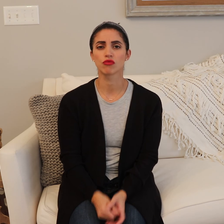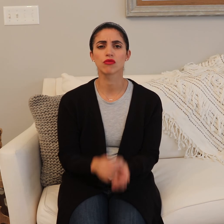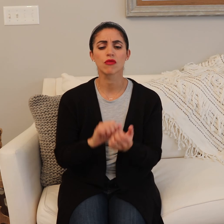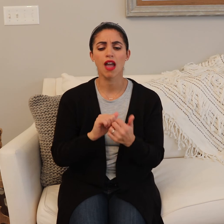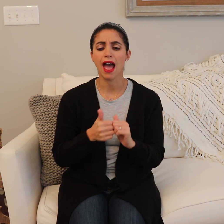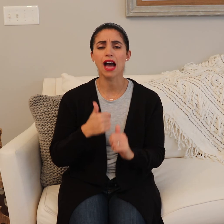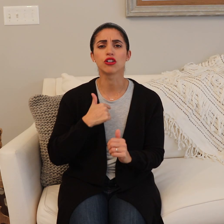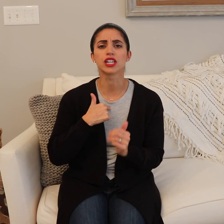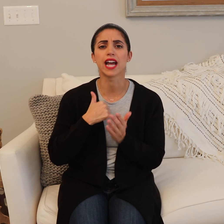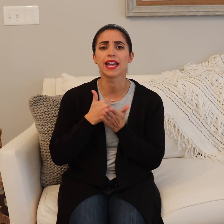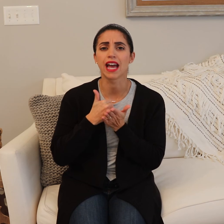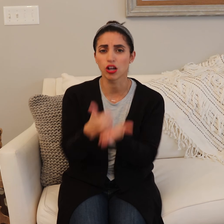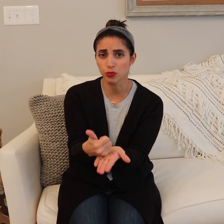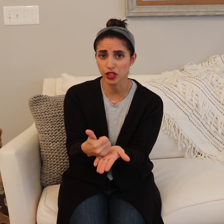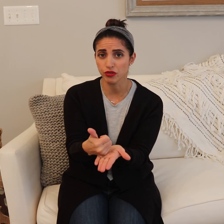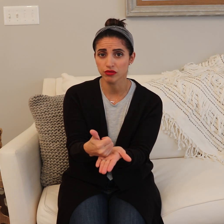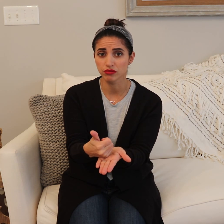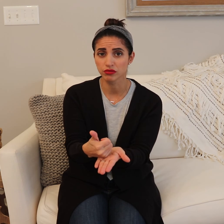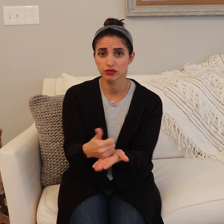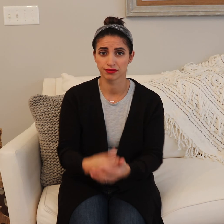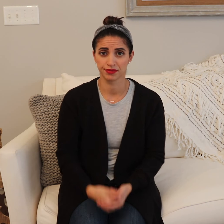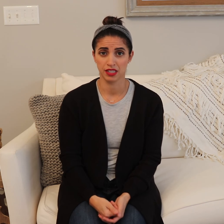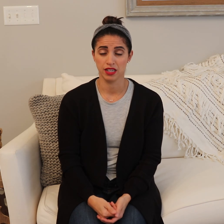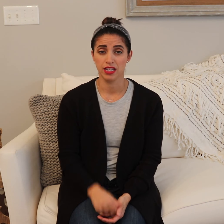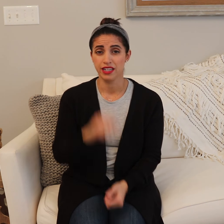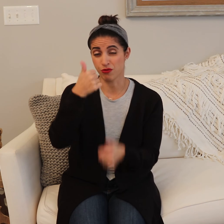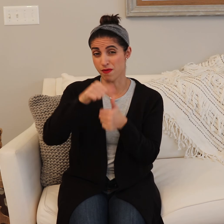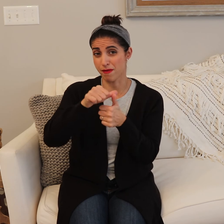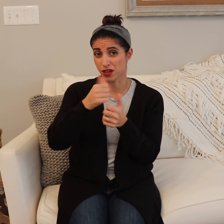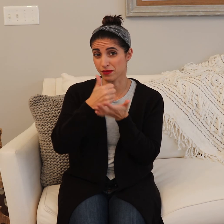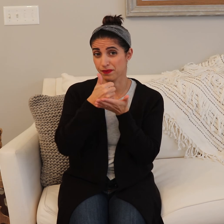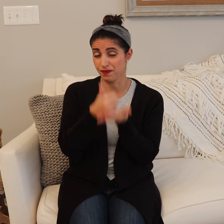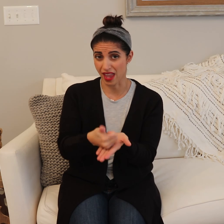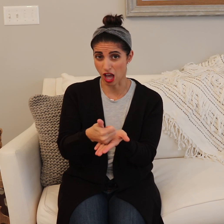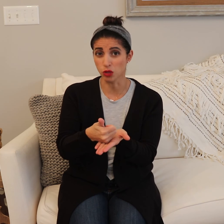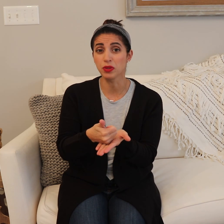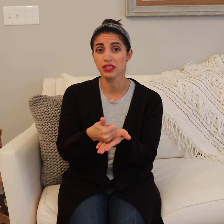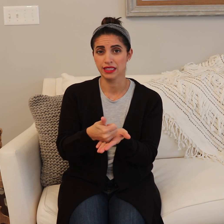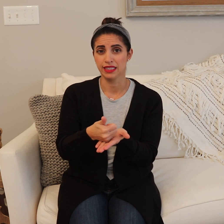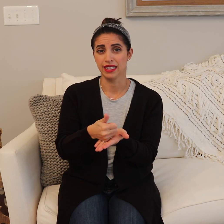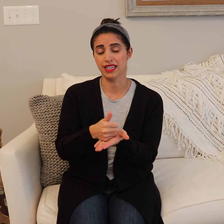How can I help you? Now remember that Help is